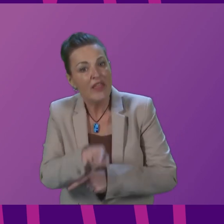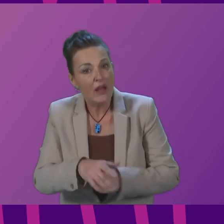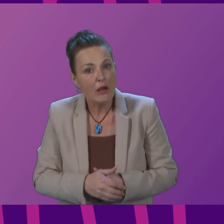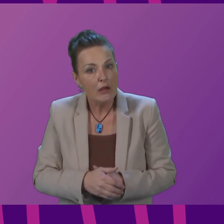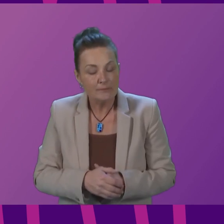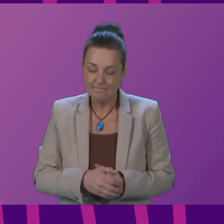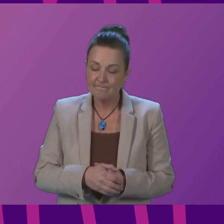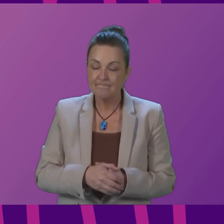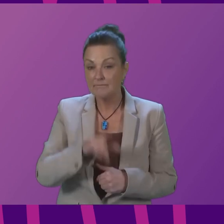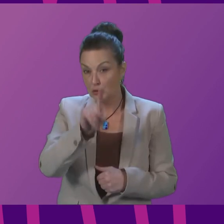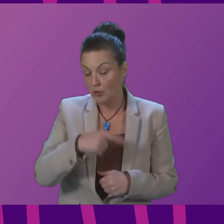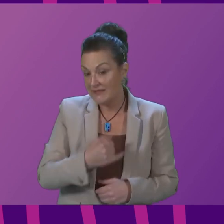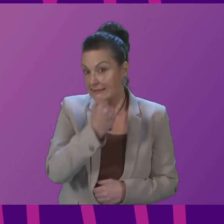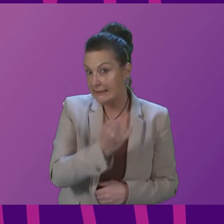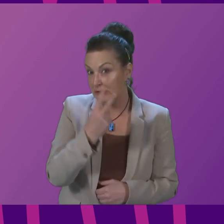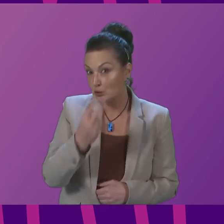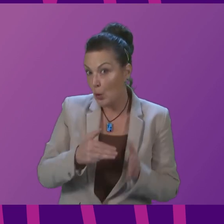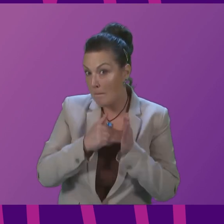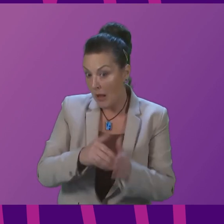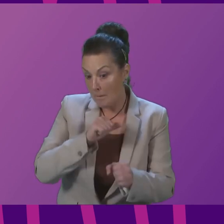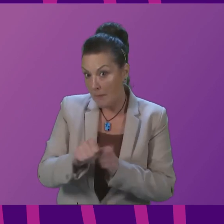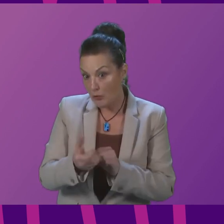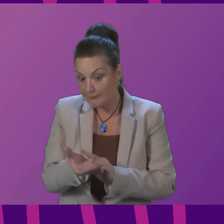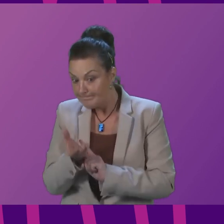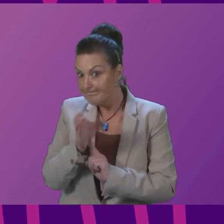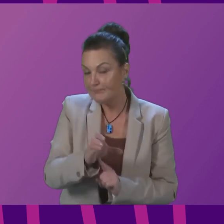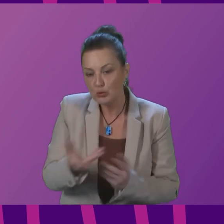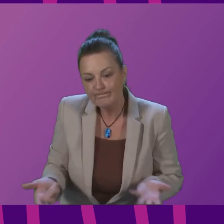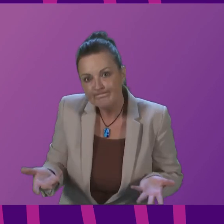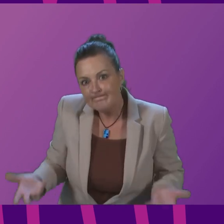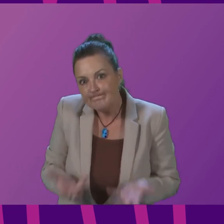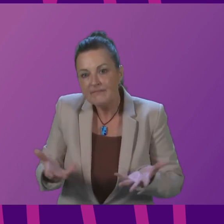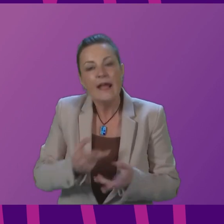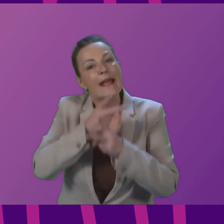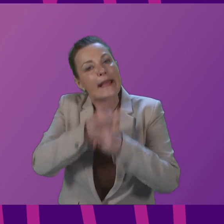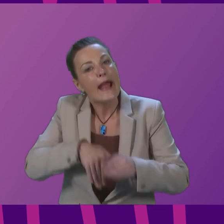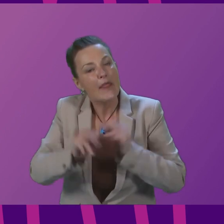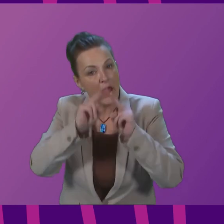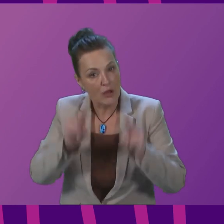We have spent £62 million to enhance care at home, £48 million to increase the pay